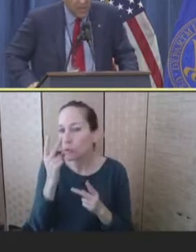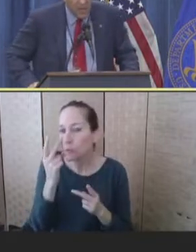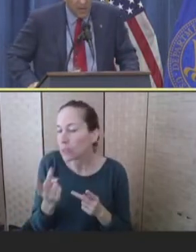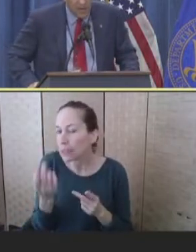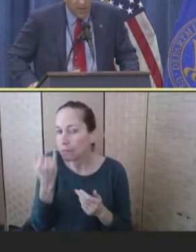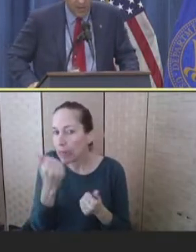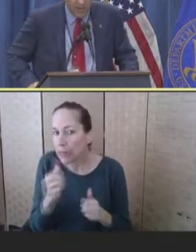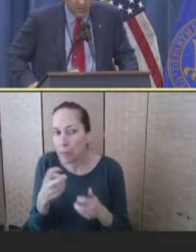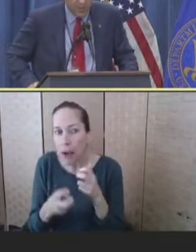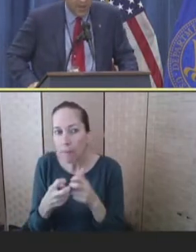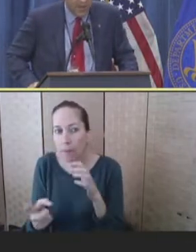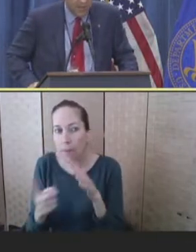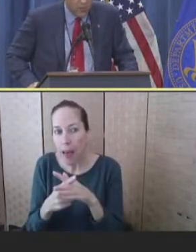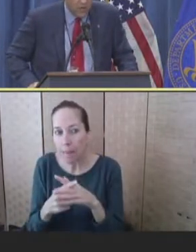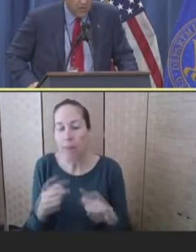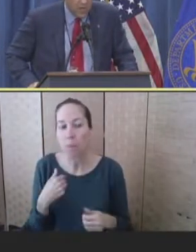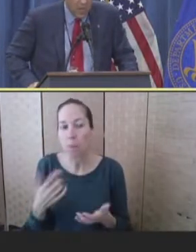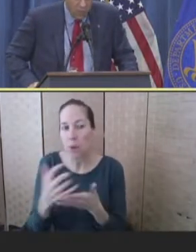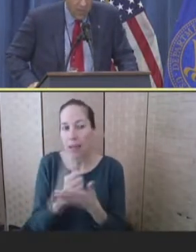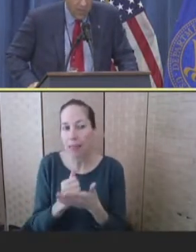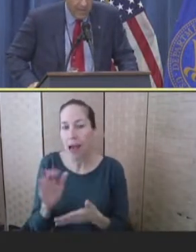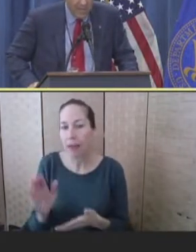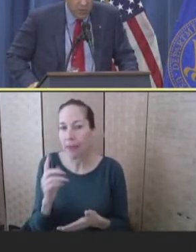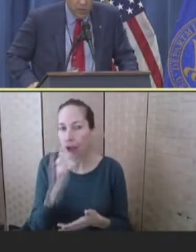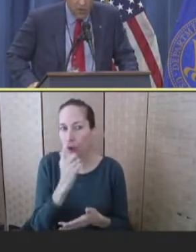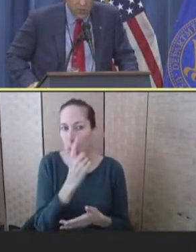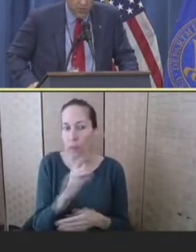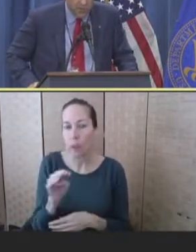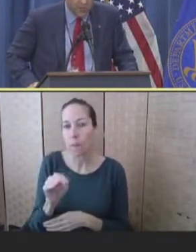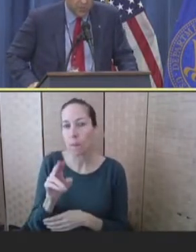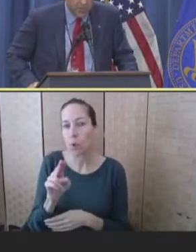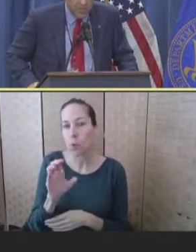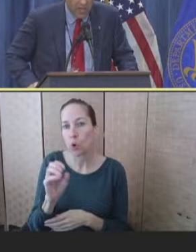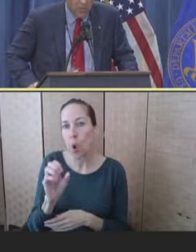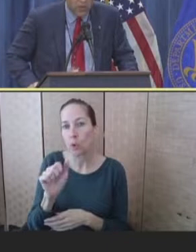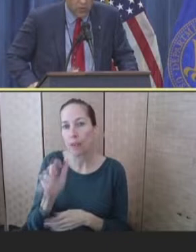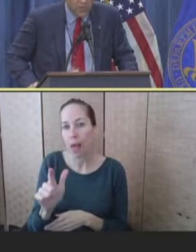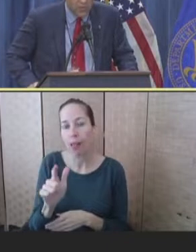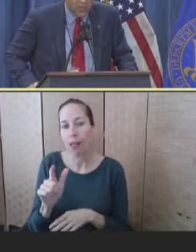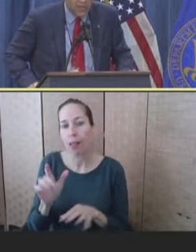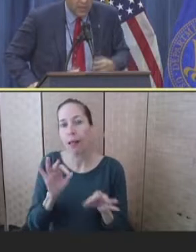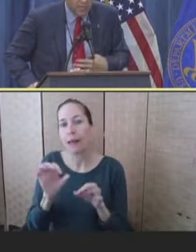prior to the COVID pandemic, which is we're collecting mucosal samples to look at mucosal